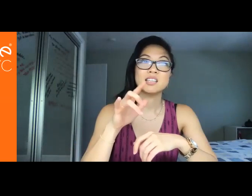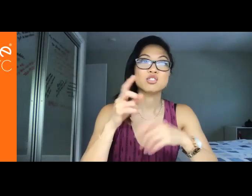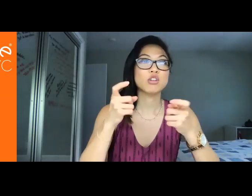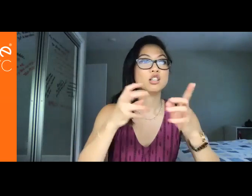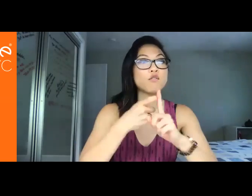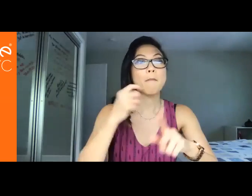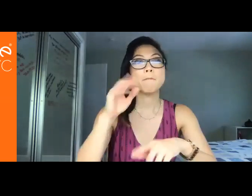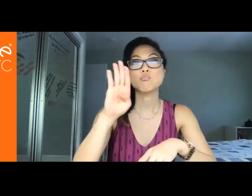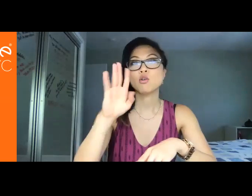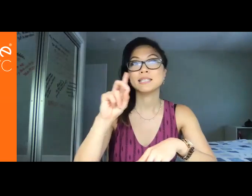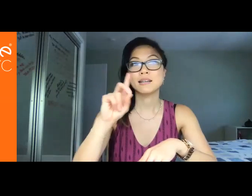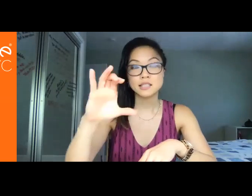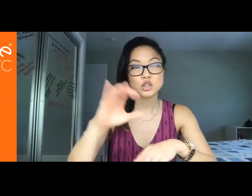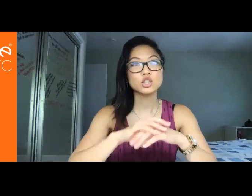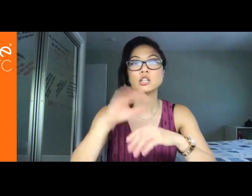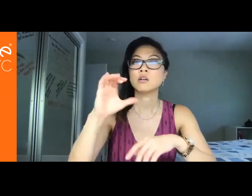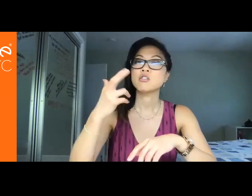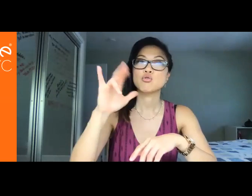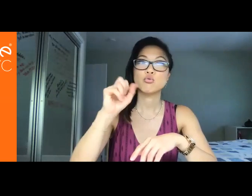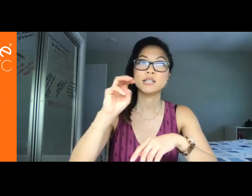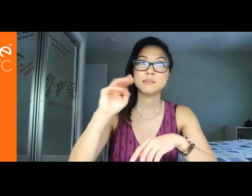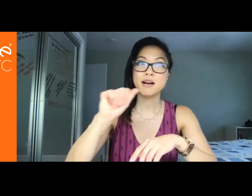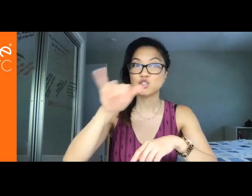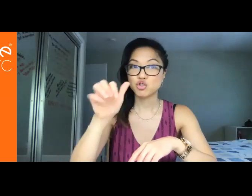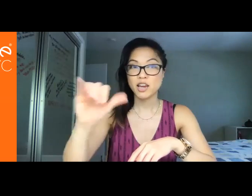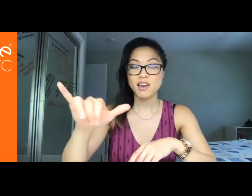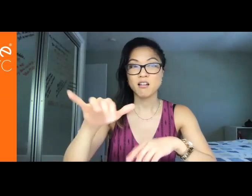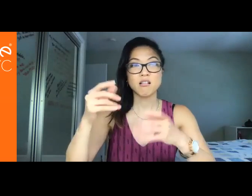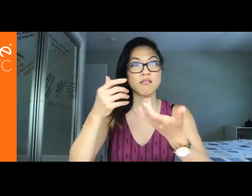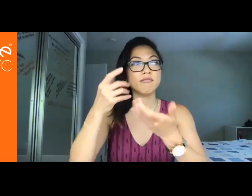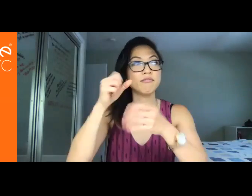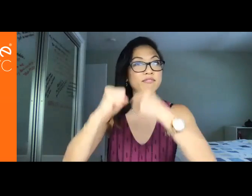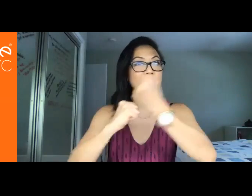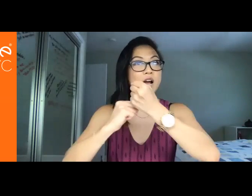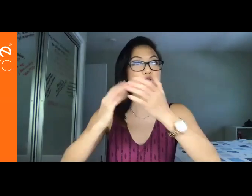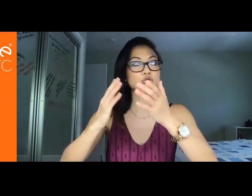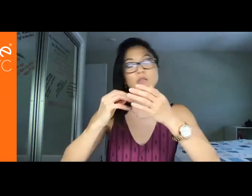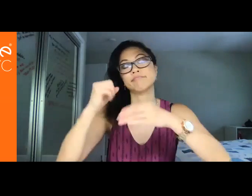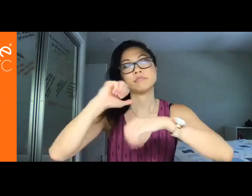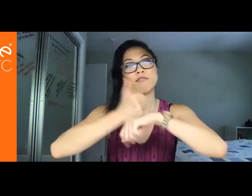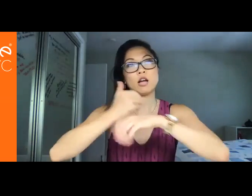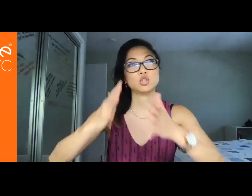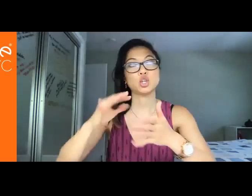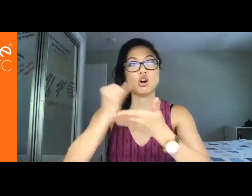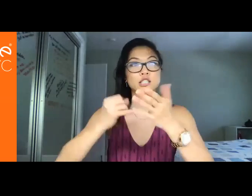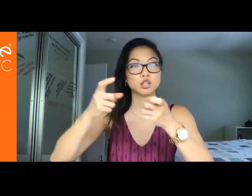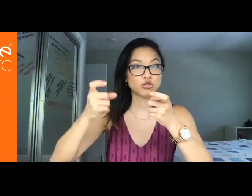Chrisma Jay, founder and artistic director Abundance Academy and Michael Novak, artistic director of the Popular